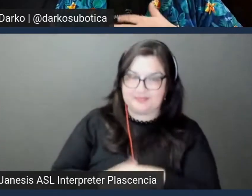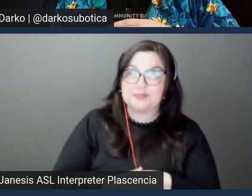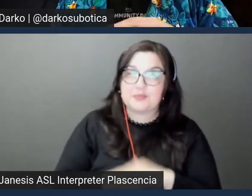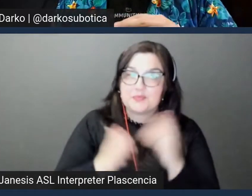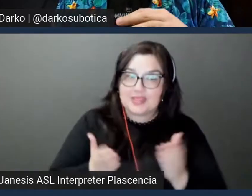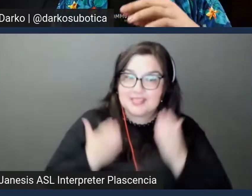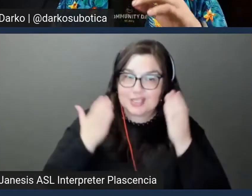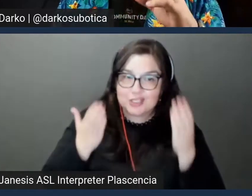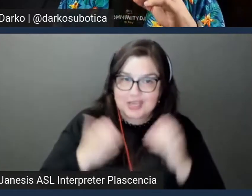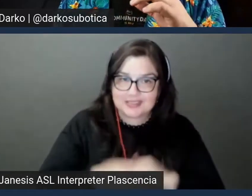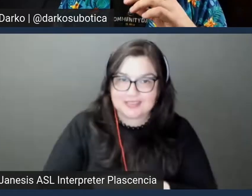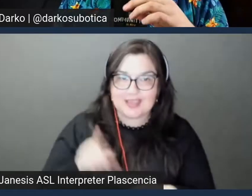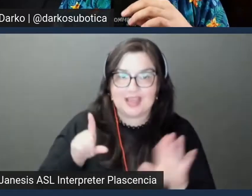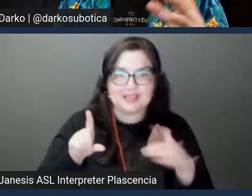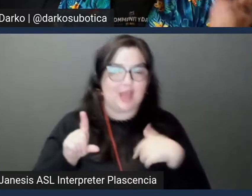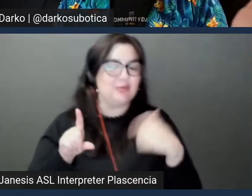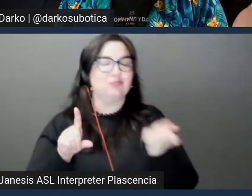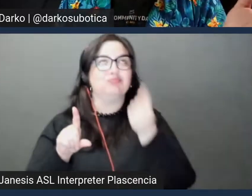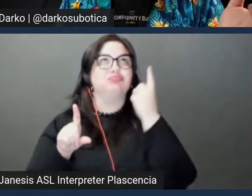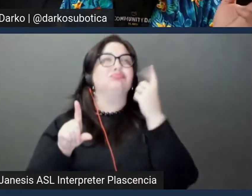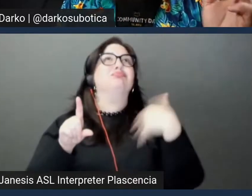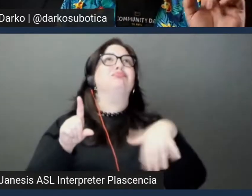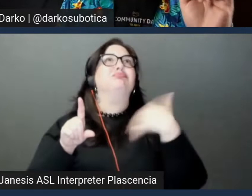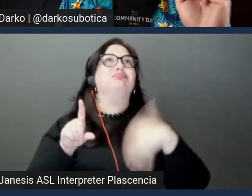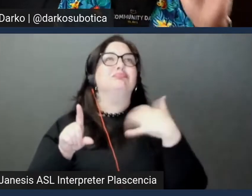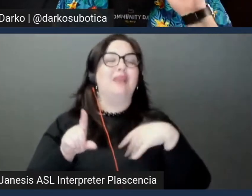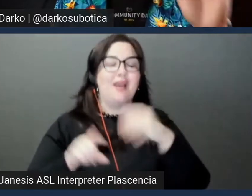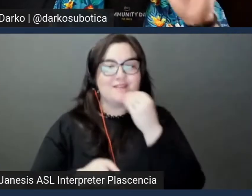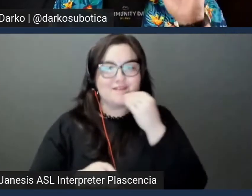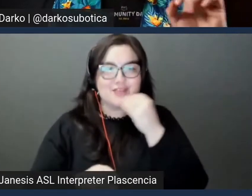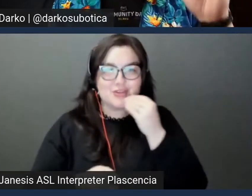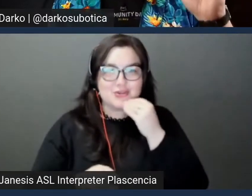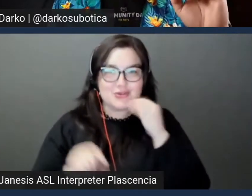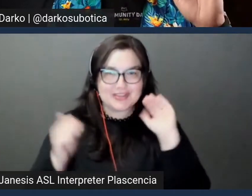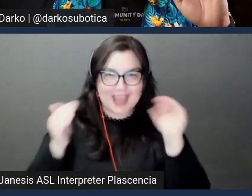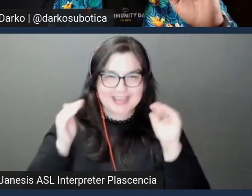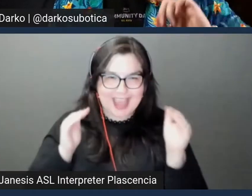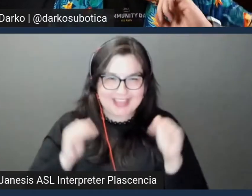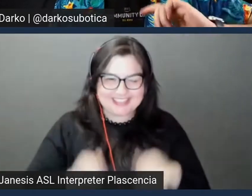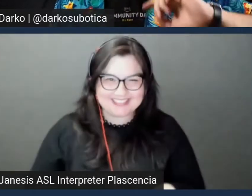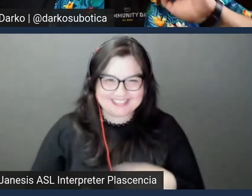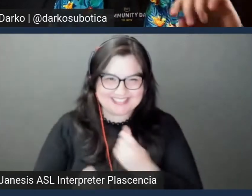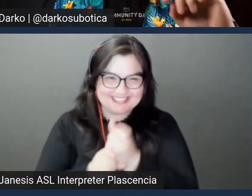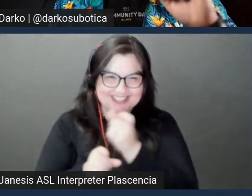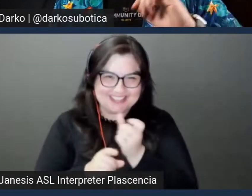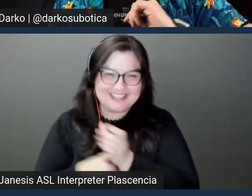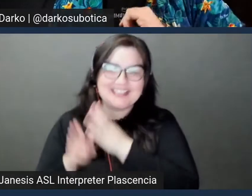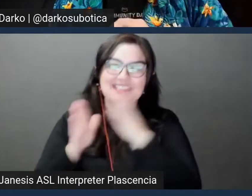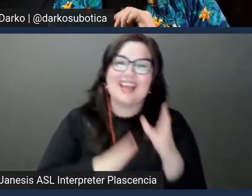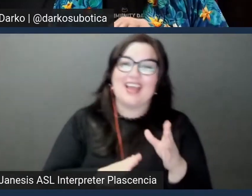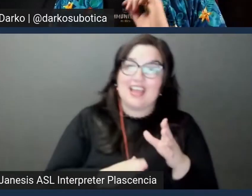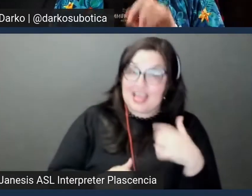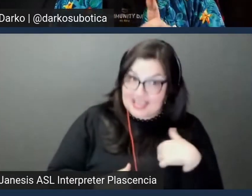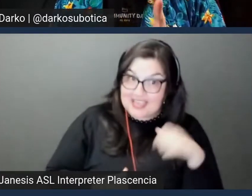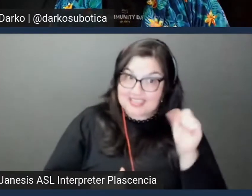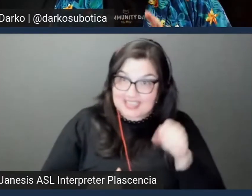(speaking faintly) But like I had an actual, I had an actual real life use case yesterday